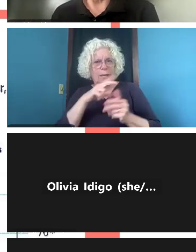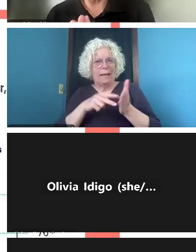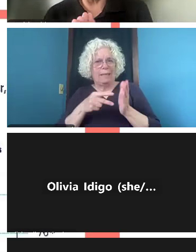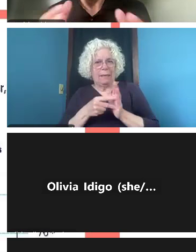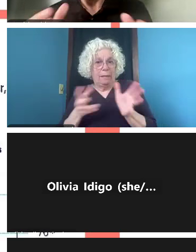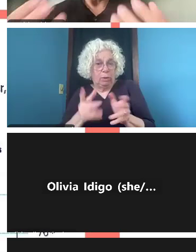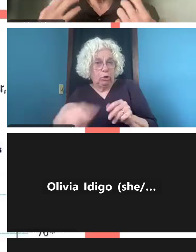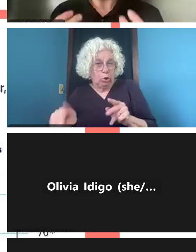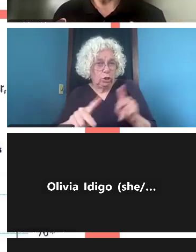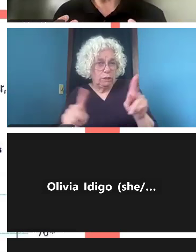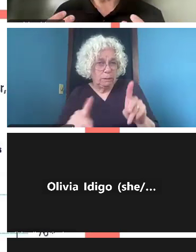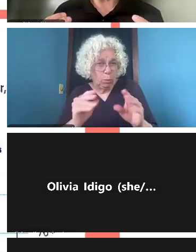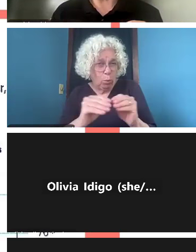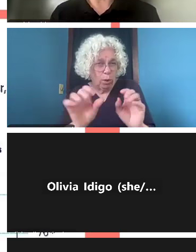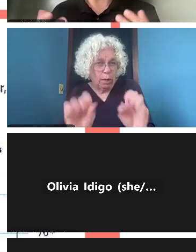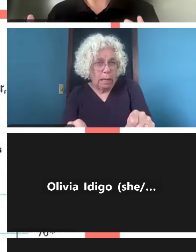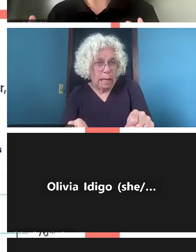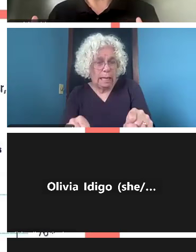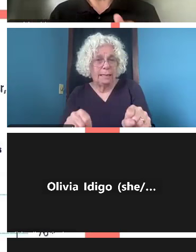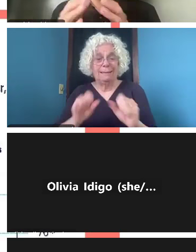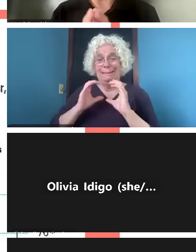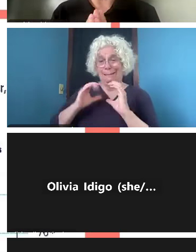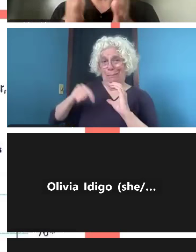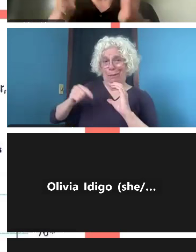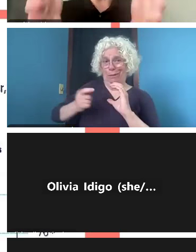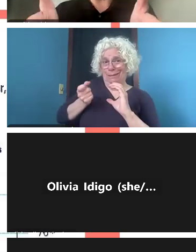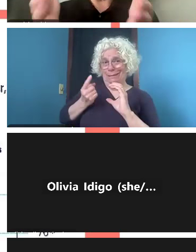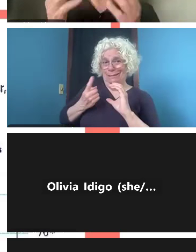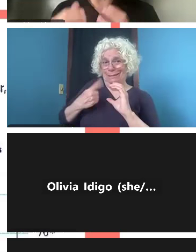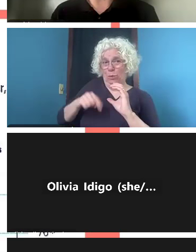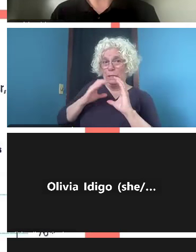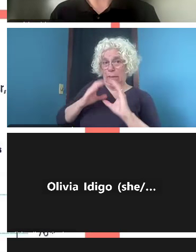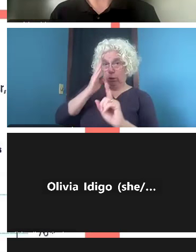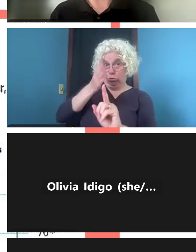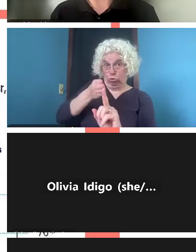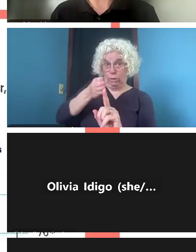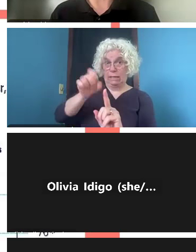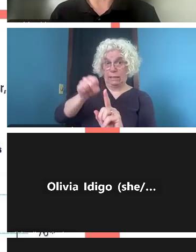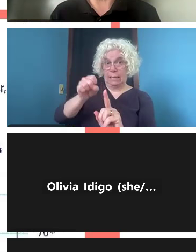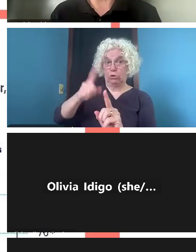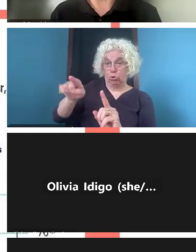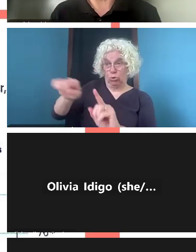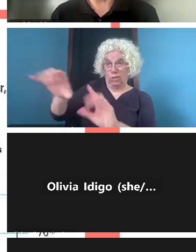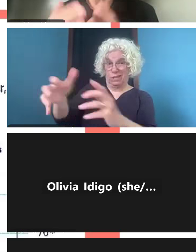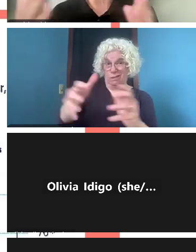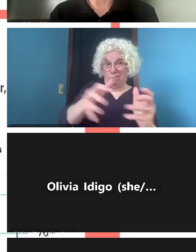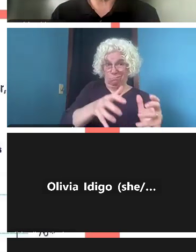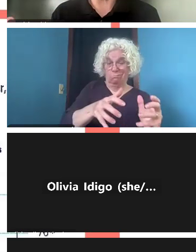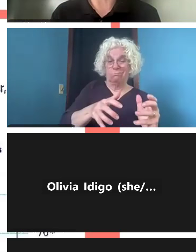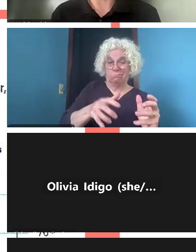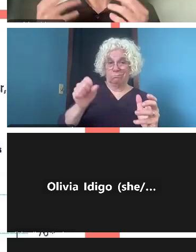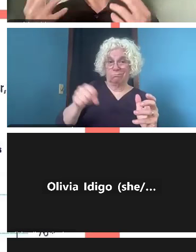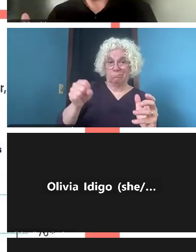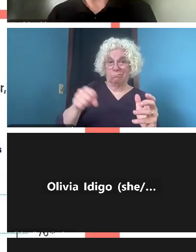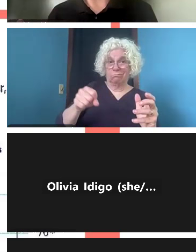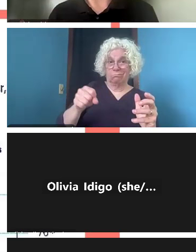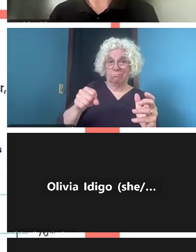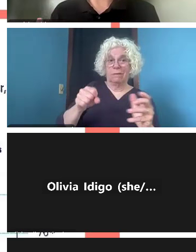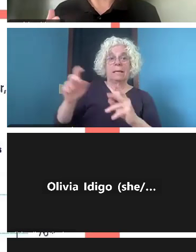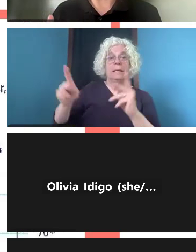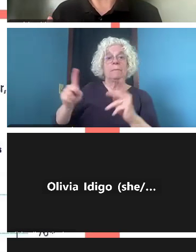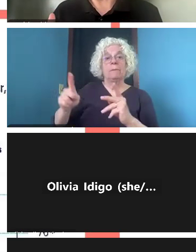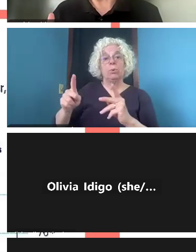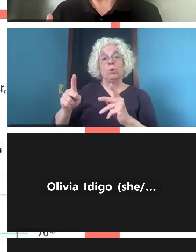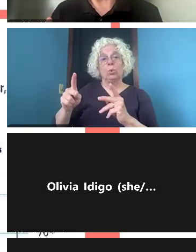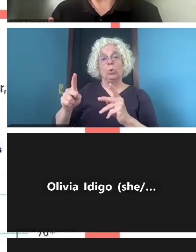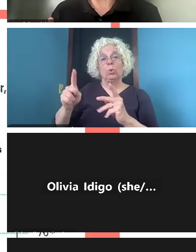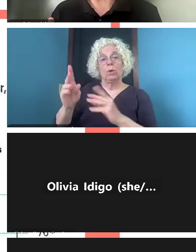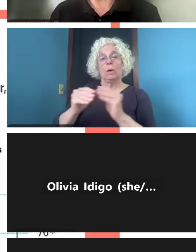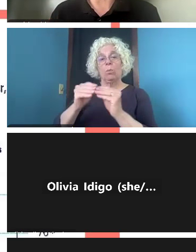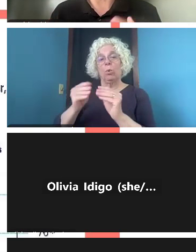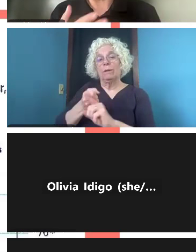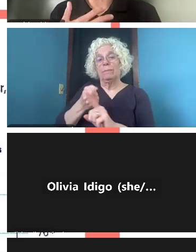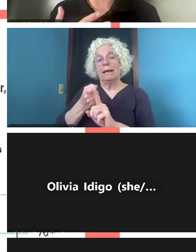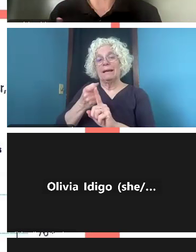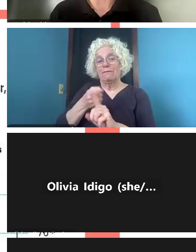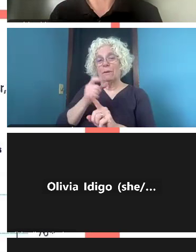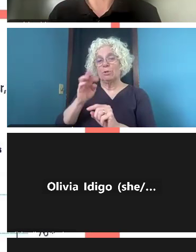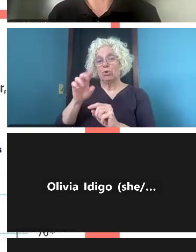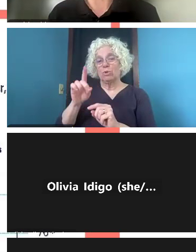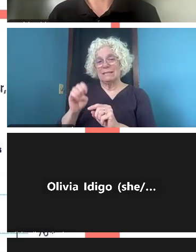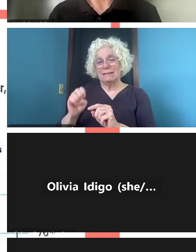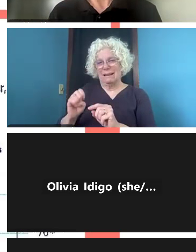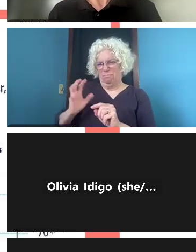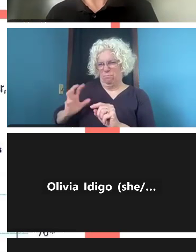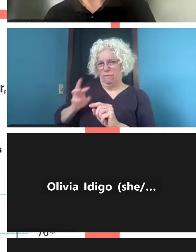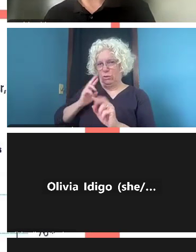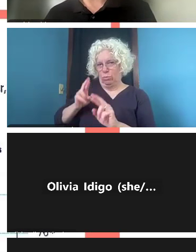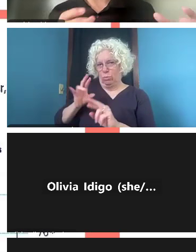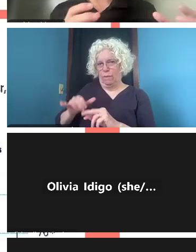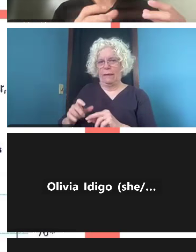So in communications, it's our job to not only communicate directly to our target audience populations--in this case, populations who are disproportionately impacted by suicide as we've previously talked about--